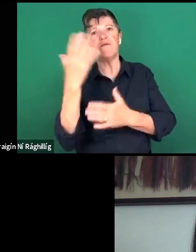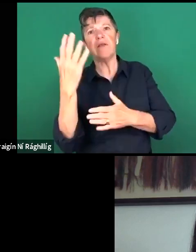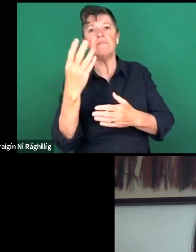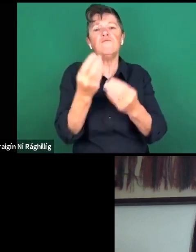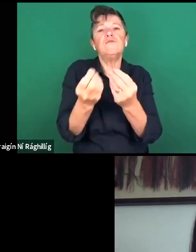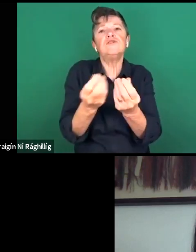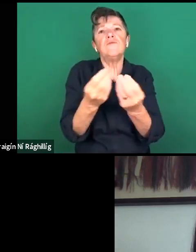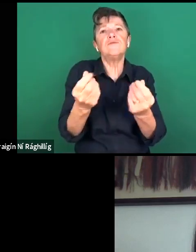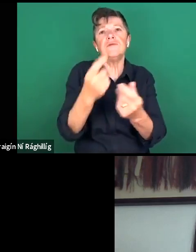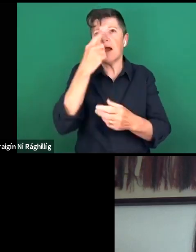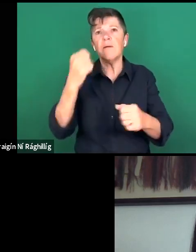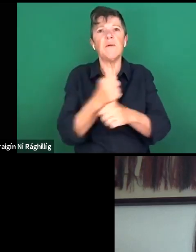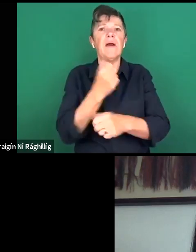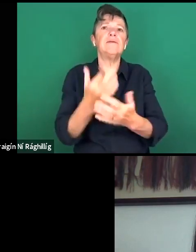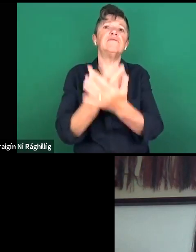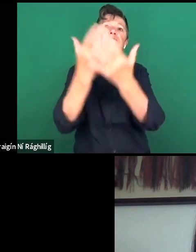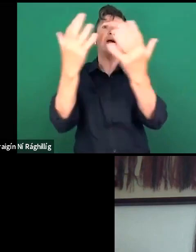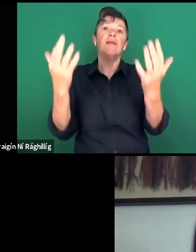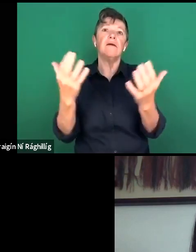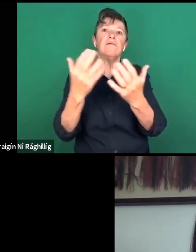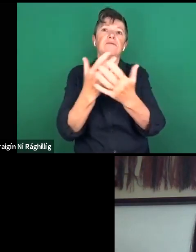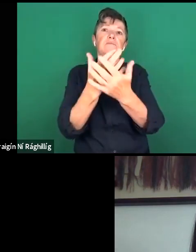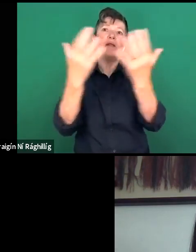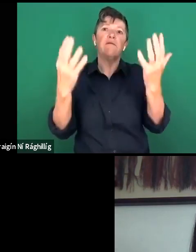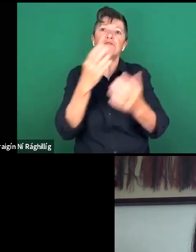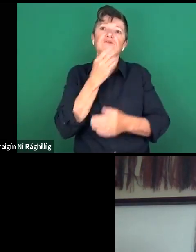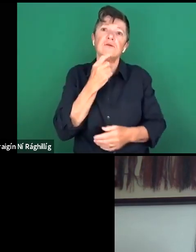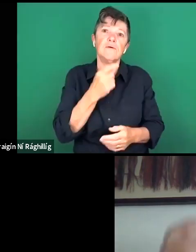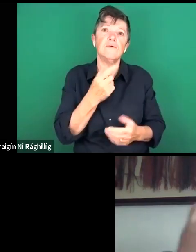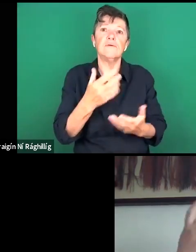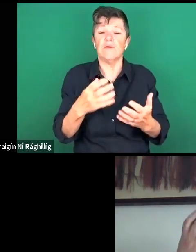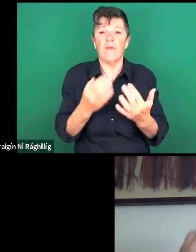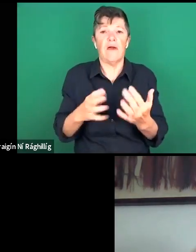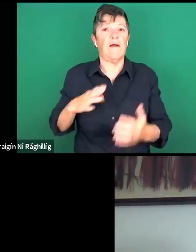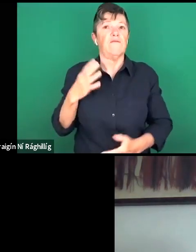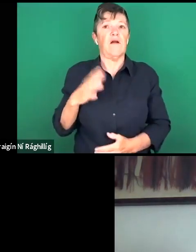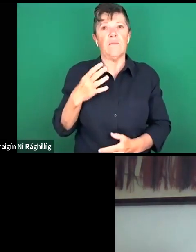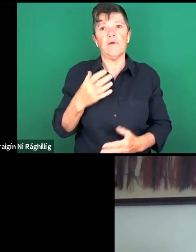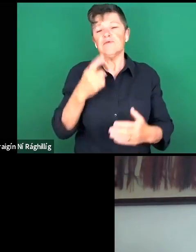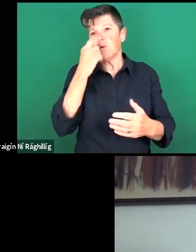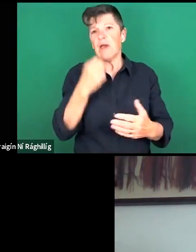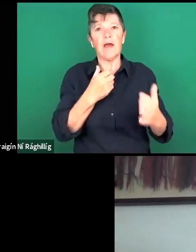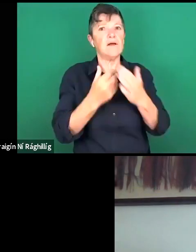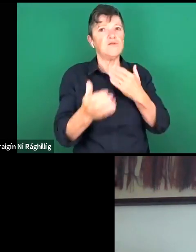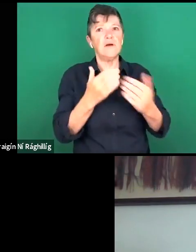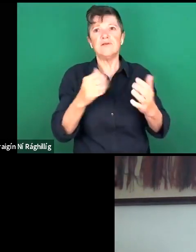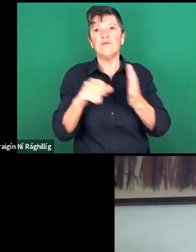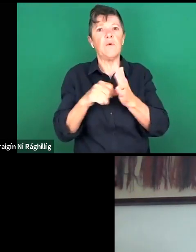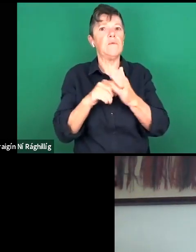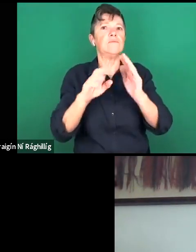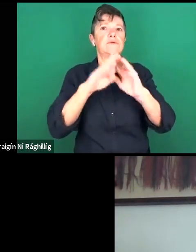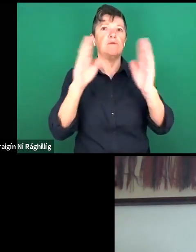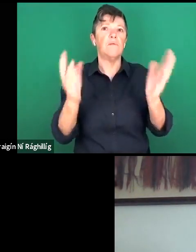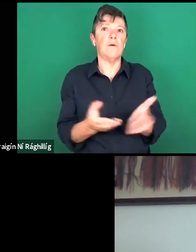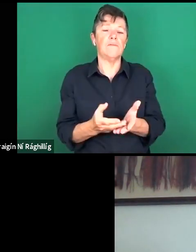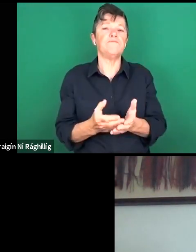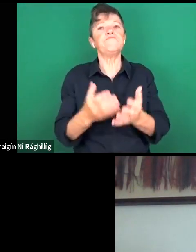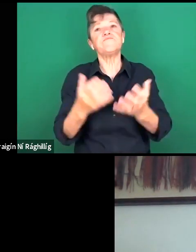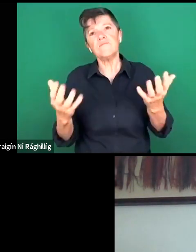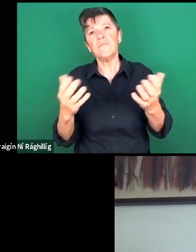consequence of climate change or production of war or consequence of these sorts of things